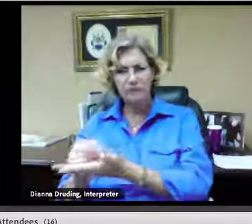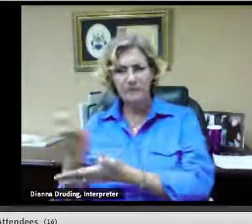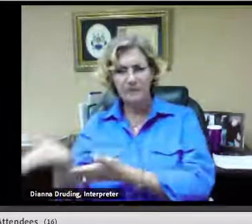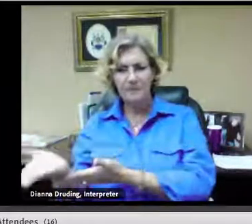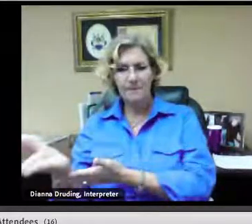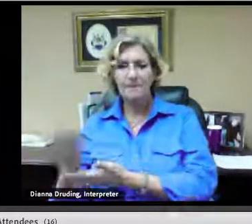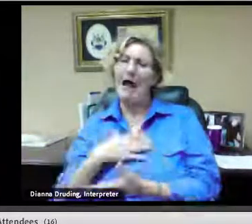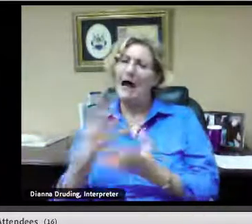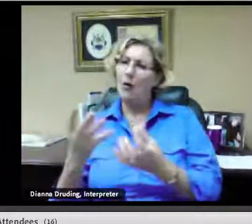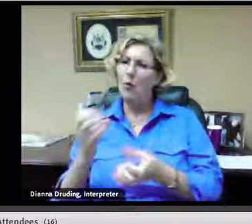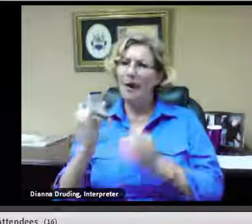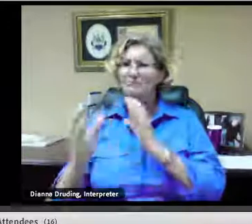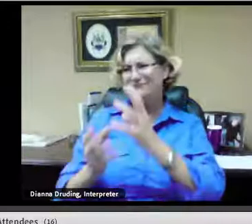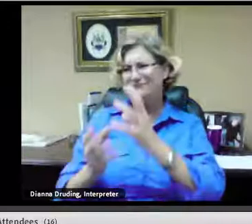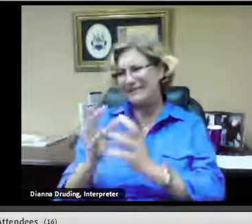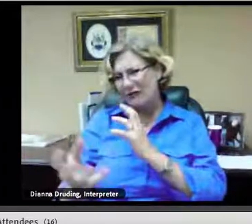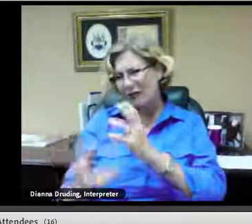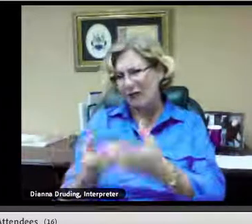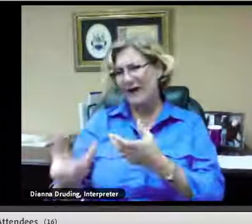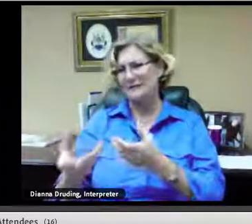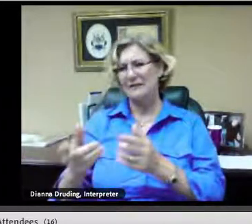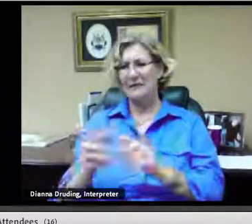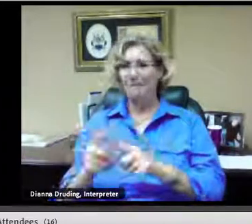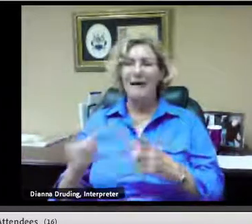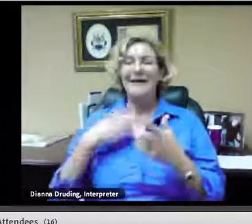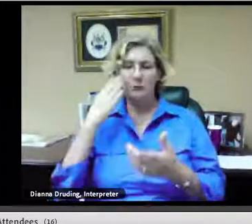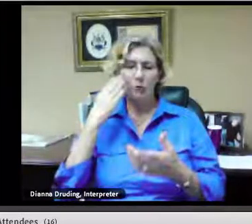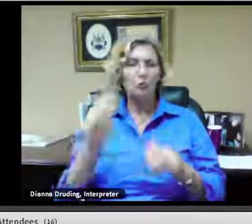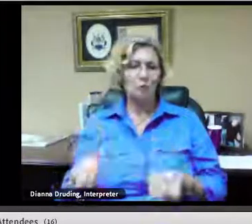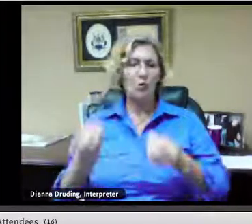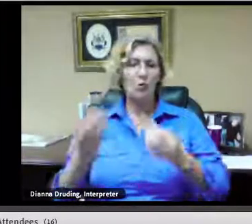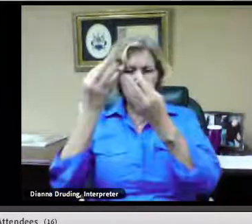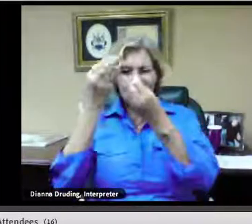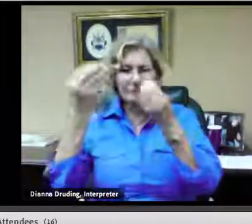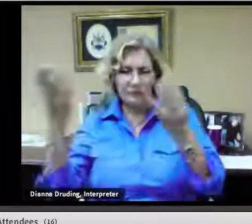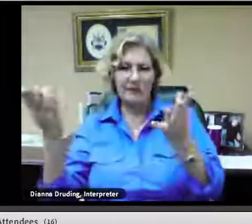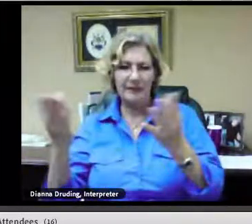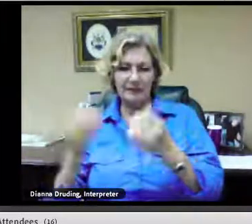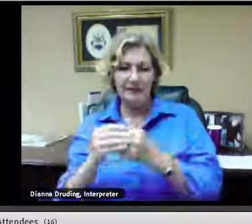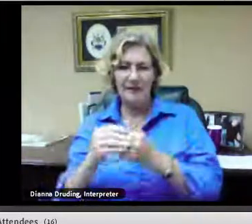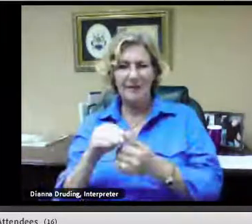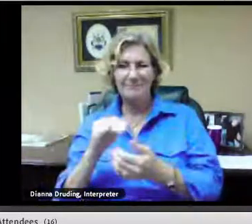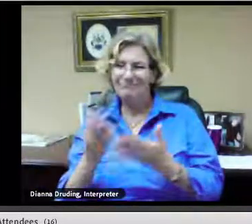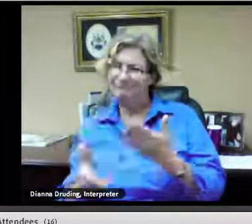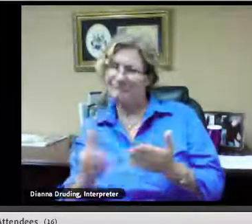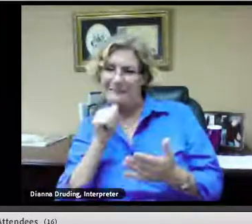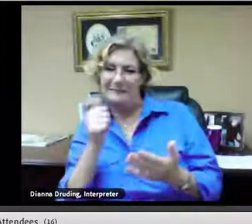but I understand that there's so much material in here that that might not really be very possible.